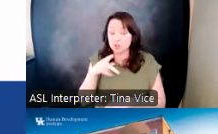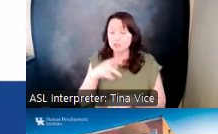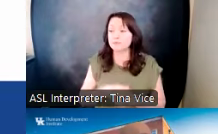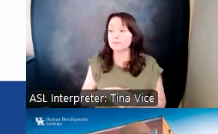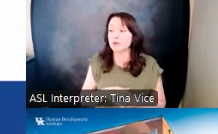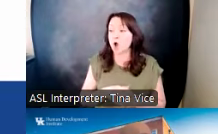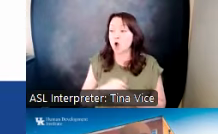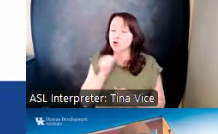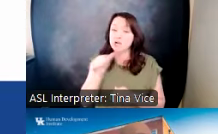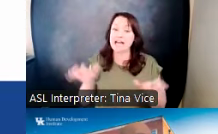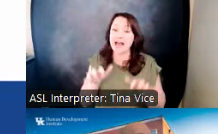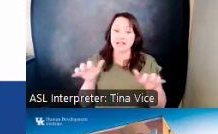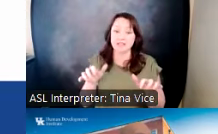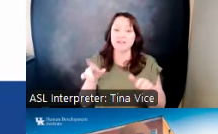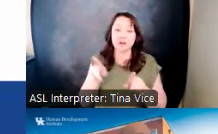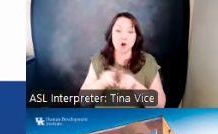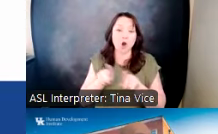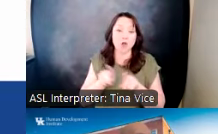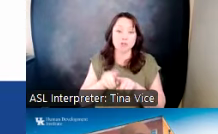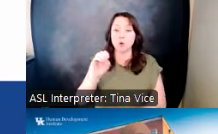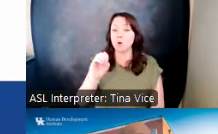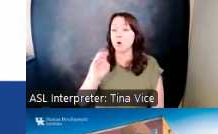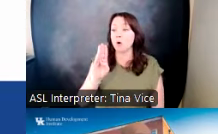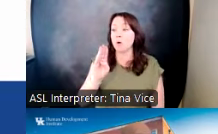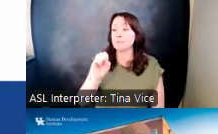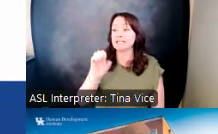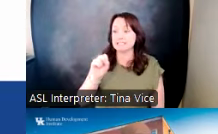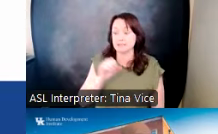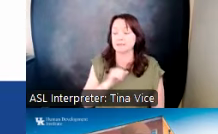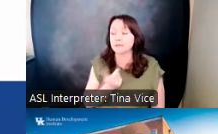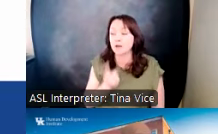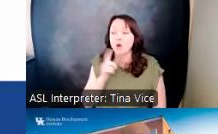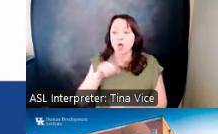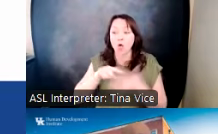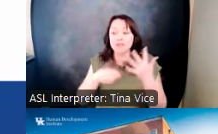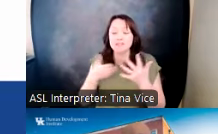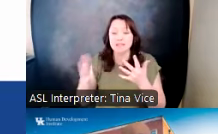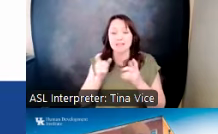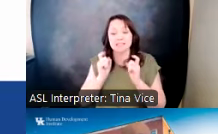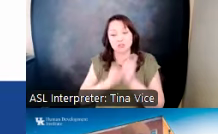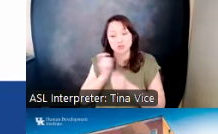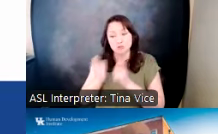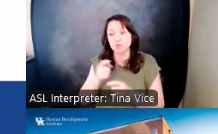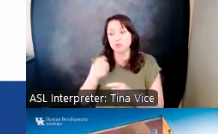And all these health disparities contribute to the $14 billion Kentucky